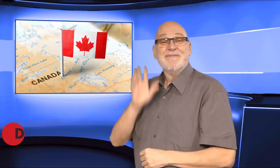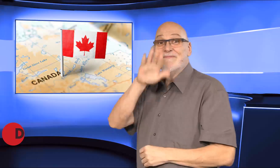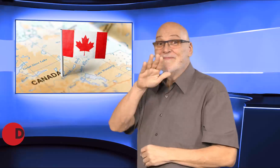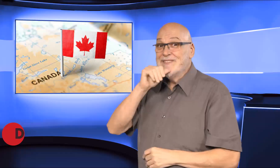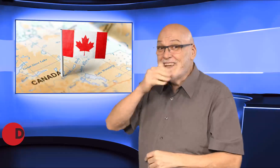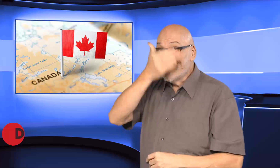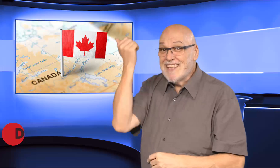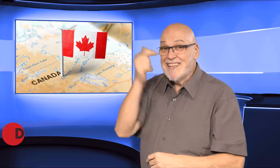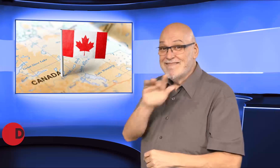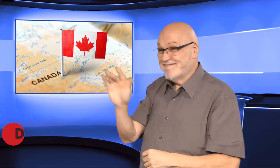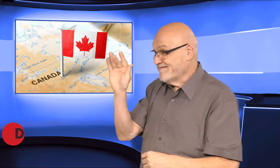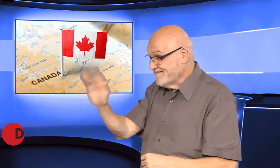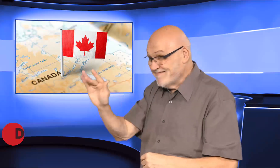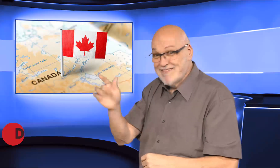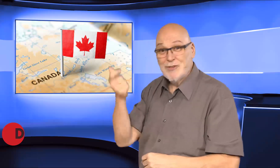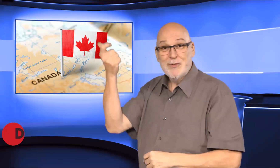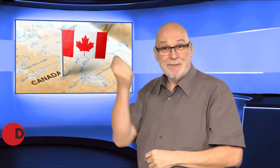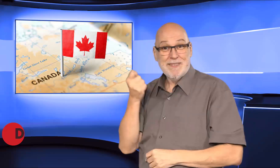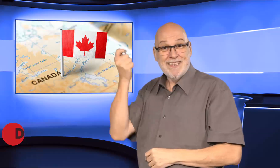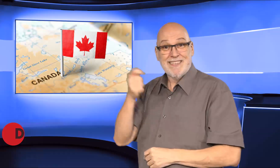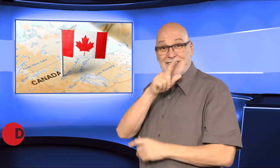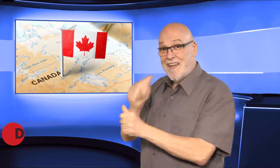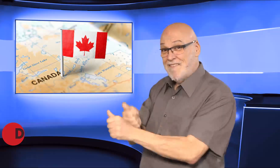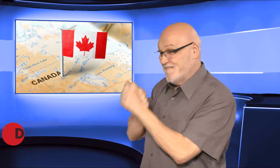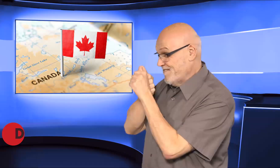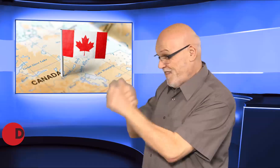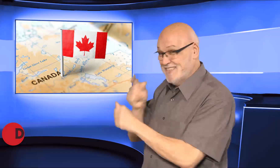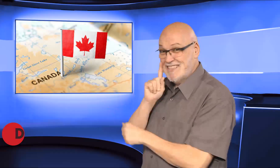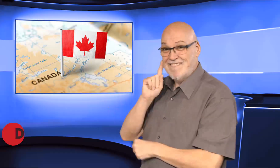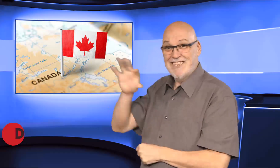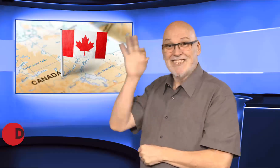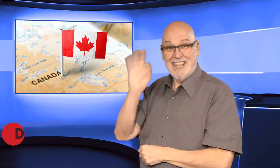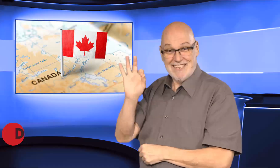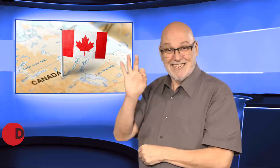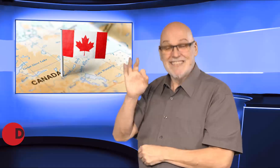Don't forget to subscribe, like, and follow DeafDots to